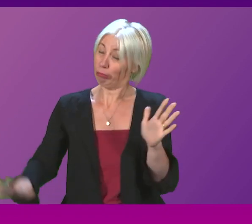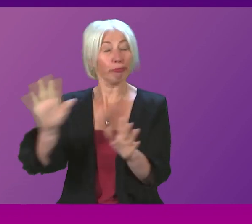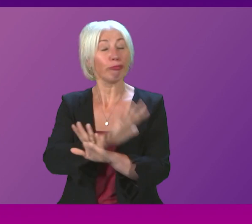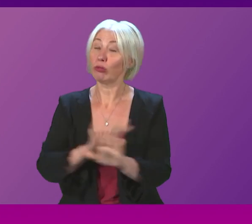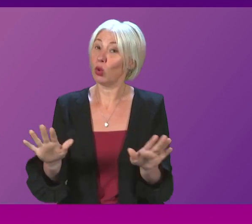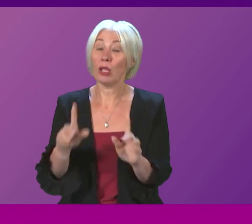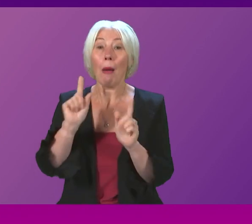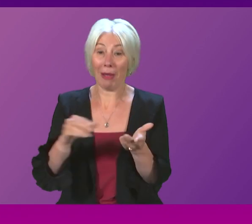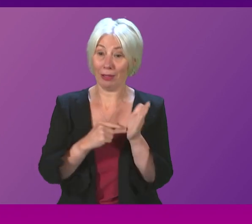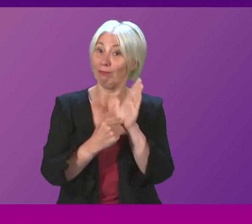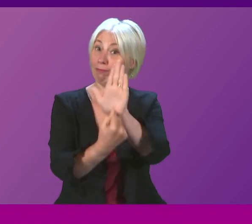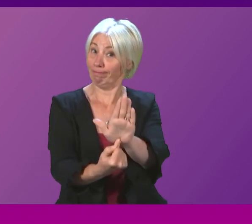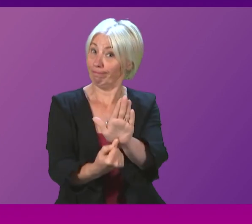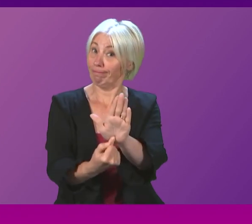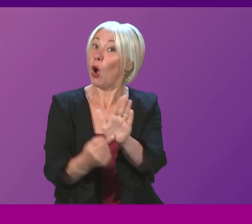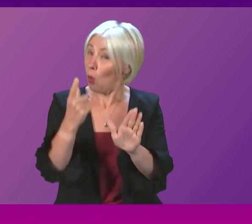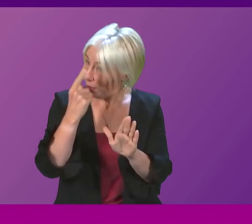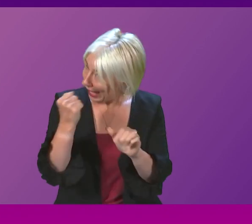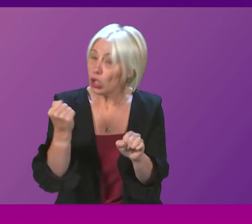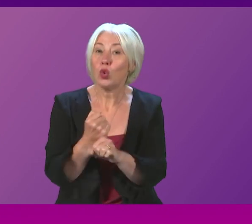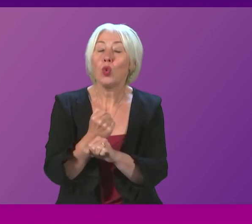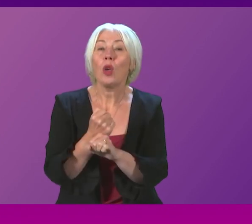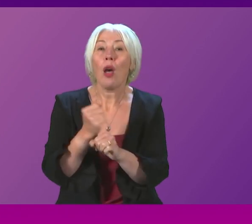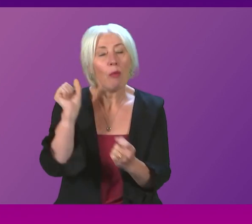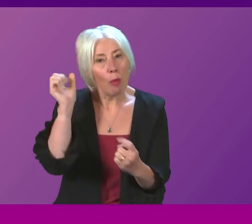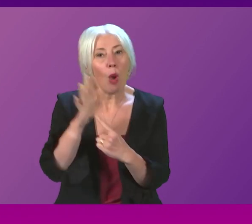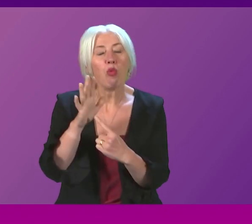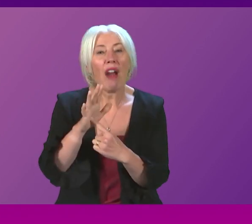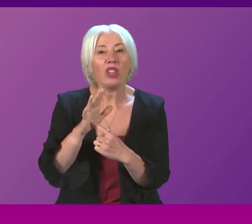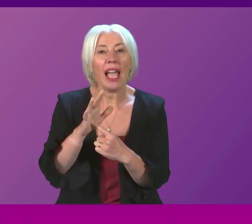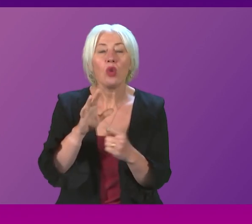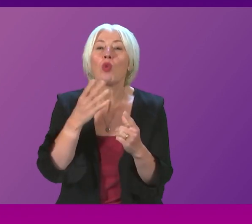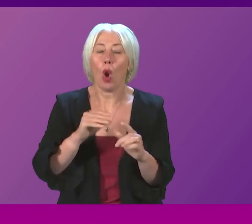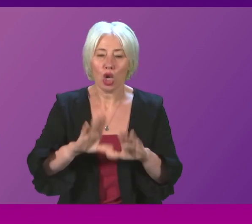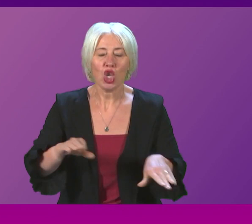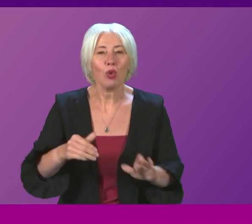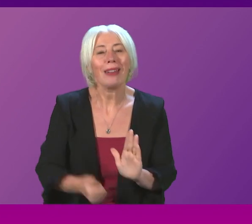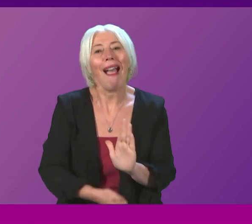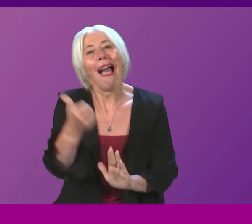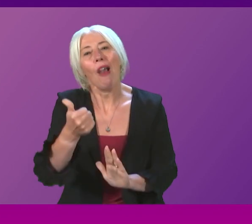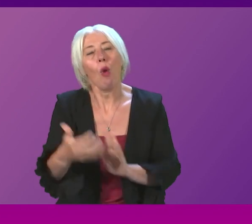can be done when we prioritise lifting children out of poverty and investing in their future.